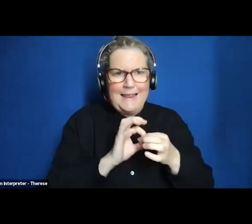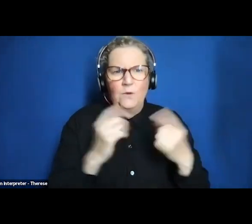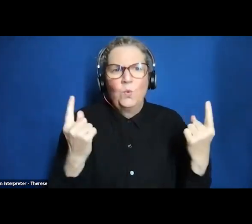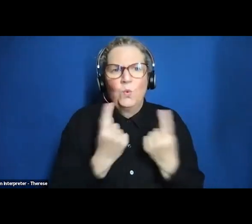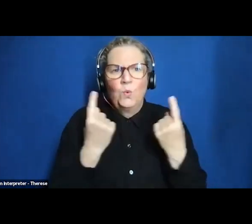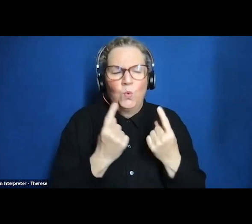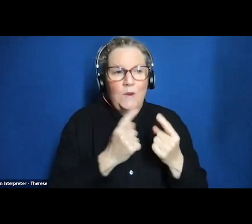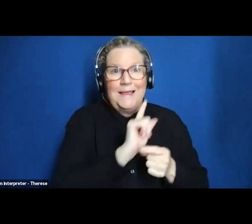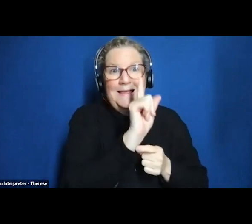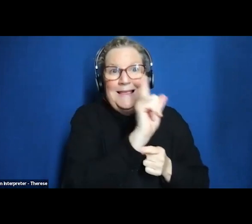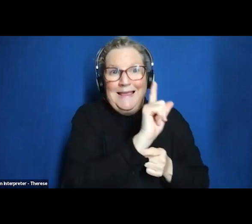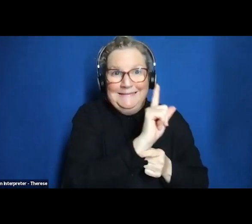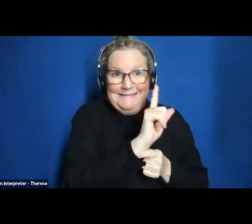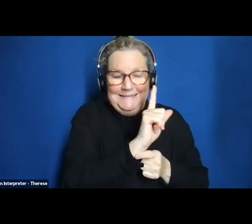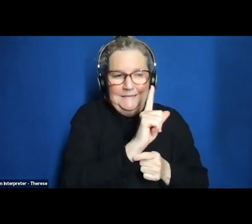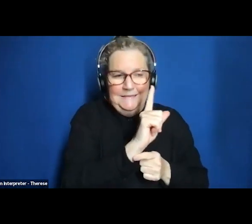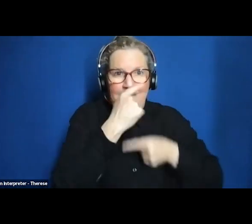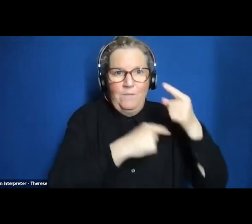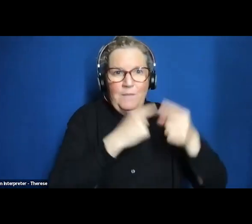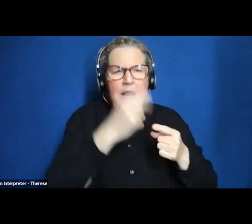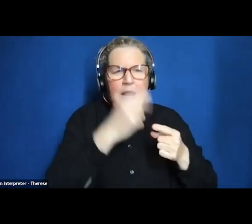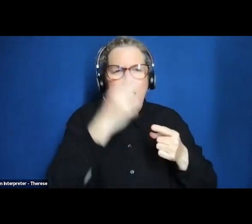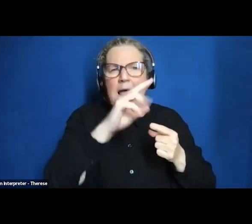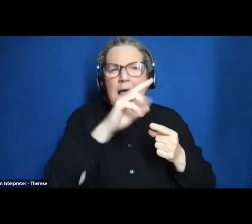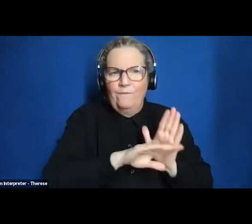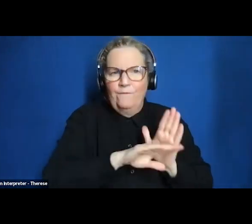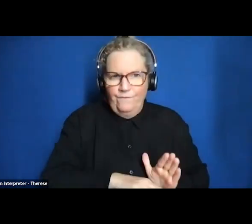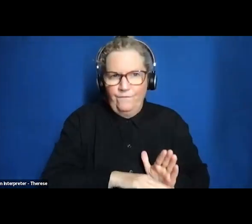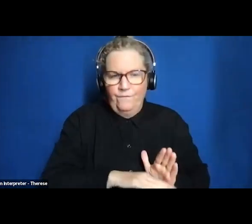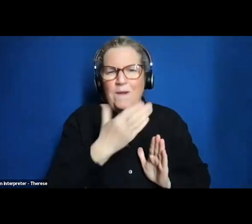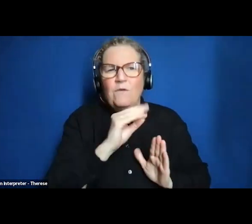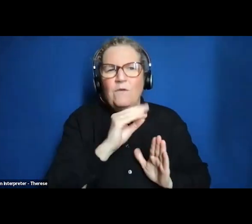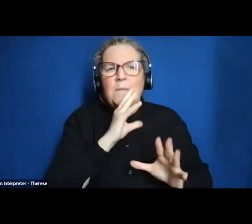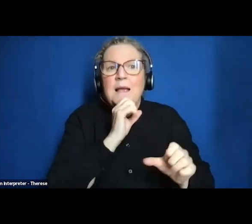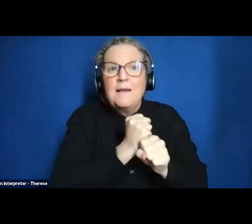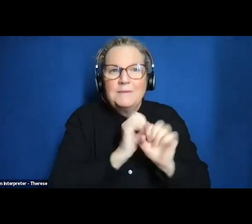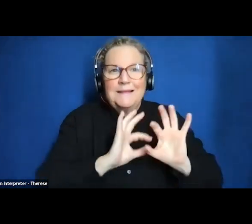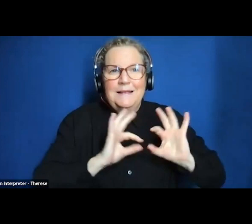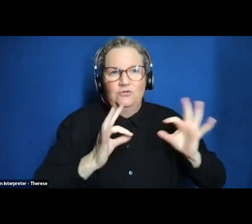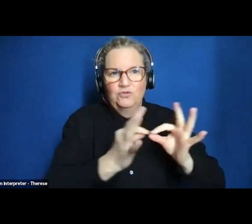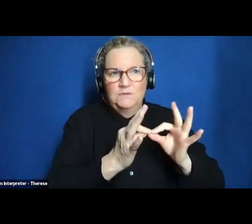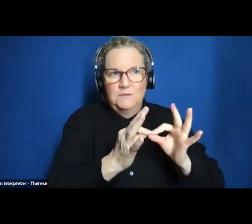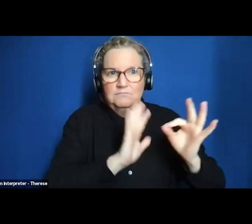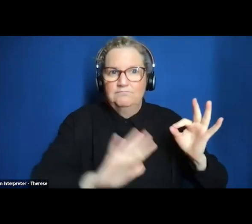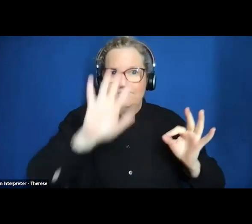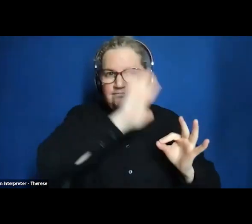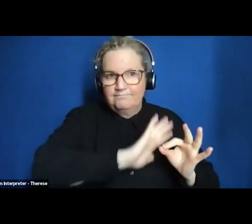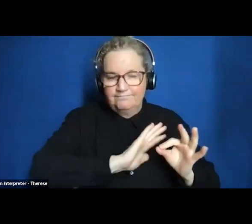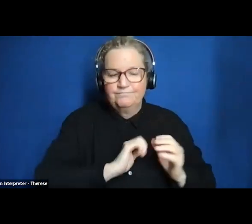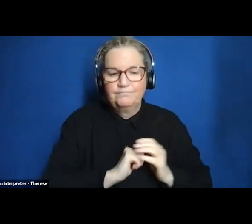de-identified information from government agencies. The first three areas